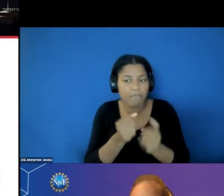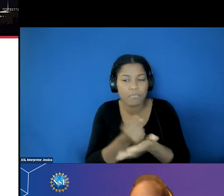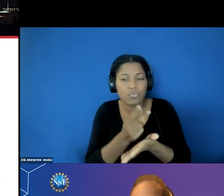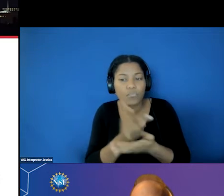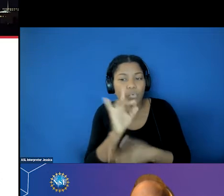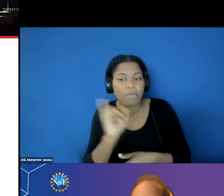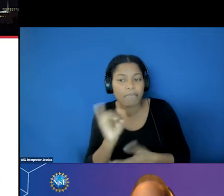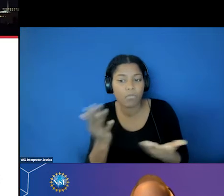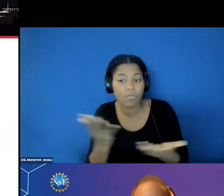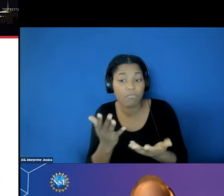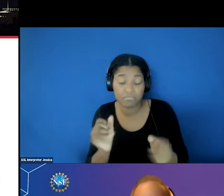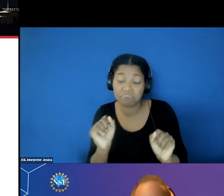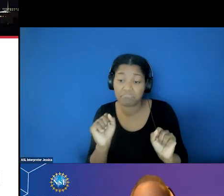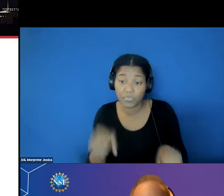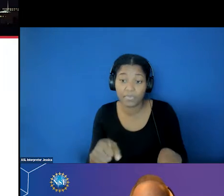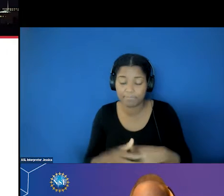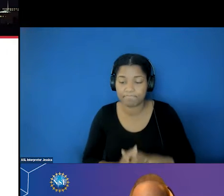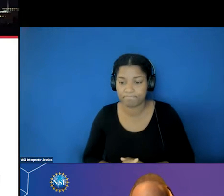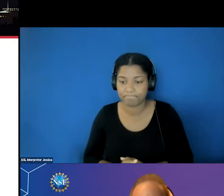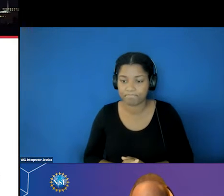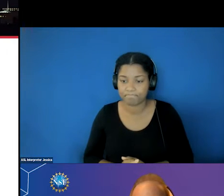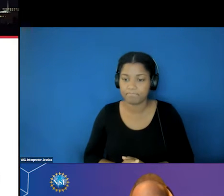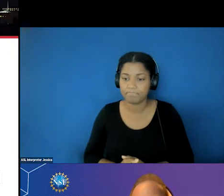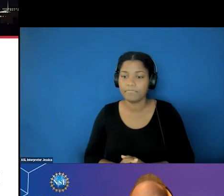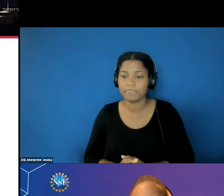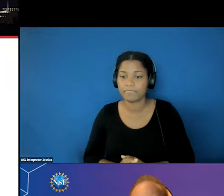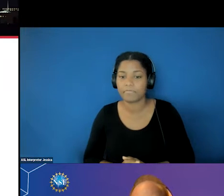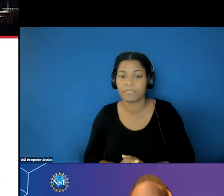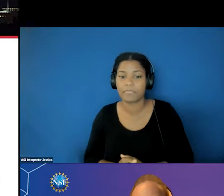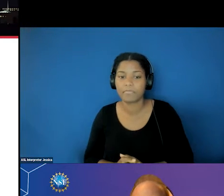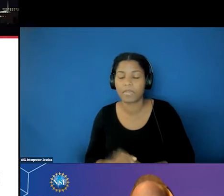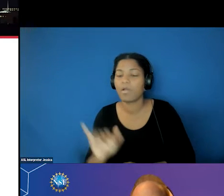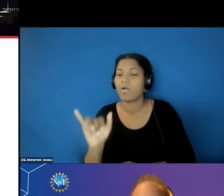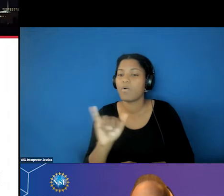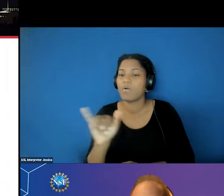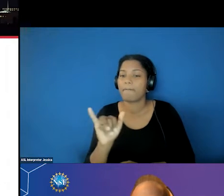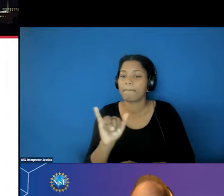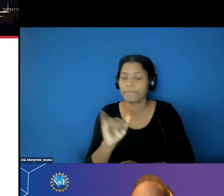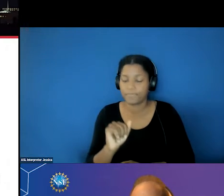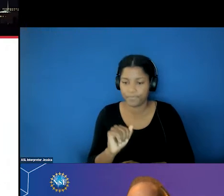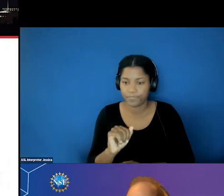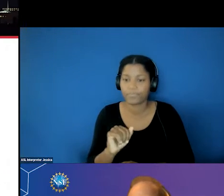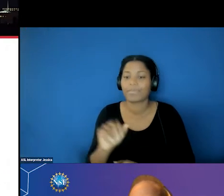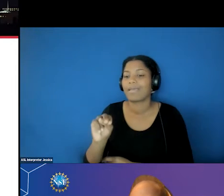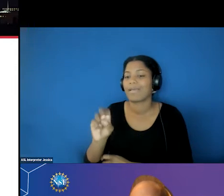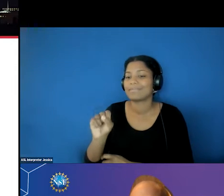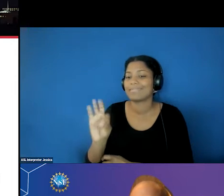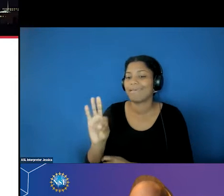the viewpoint of a successful PI. And I also know NSF's role compared to other federal agencies.